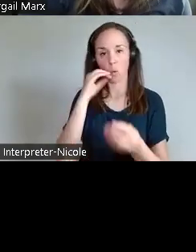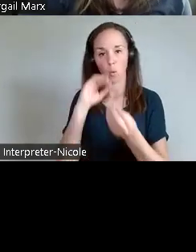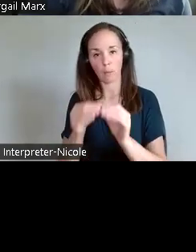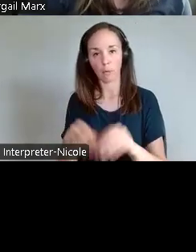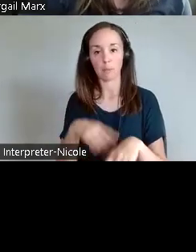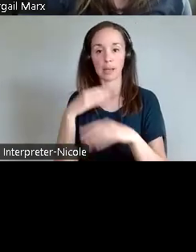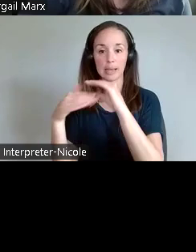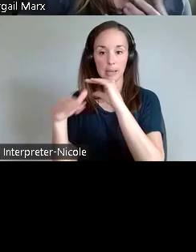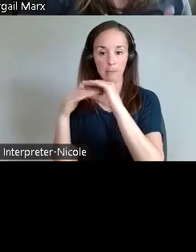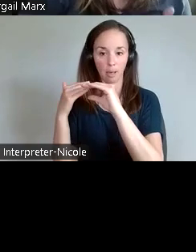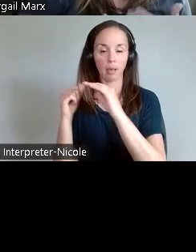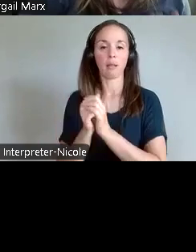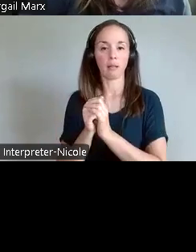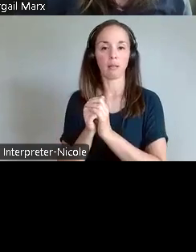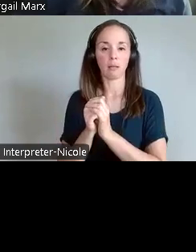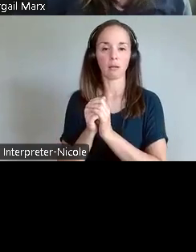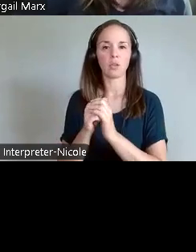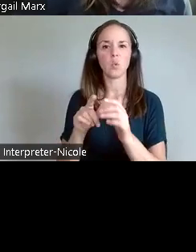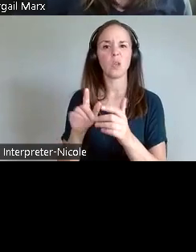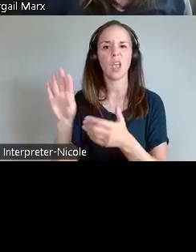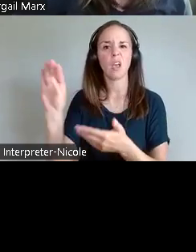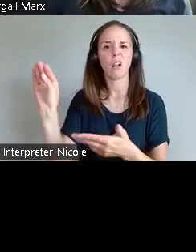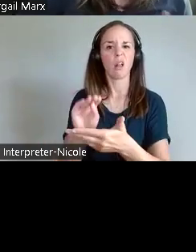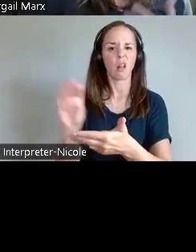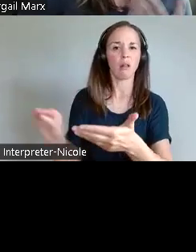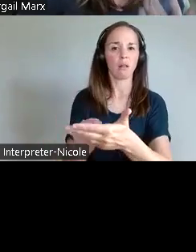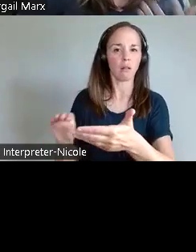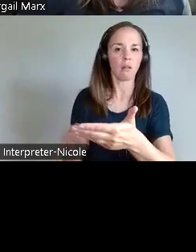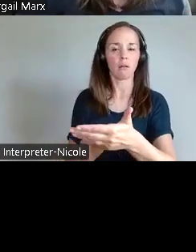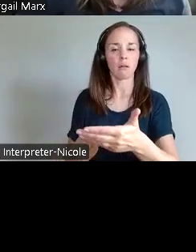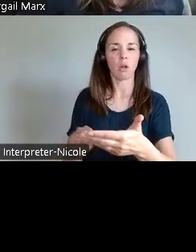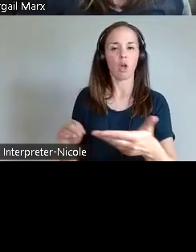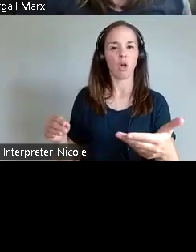so this is a place where you can program common messages and phrases that increase the efficiency